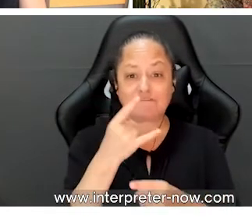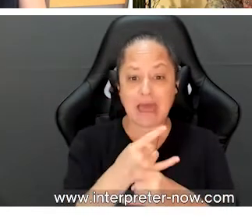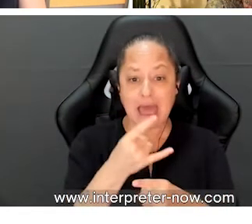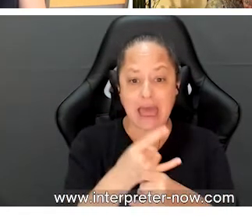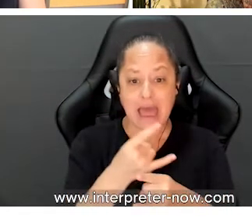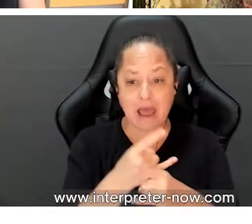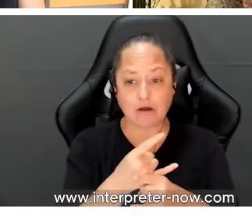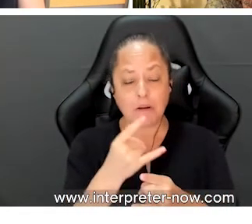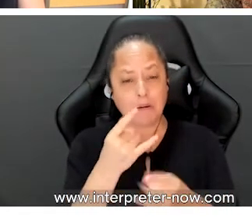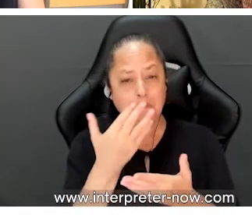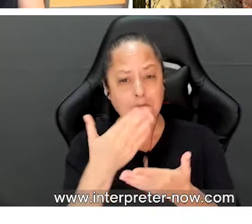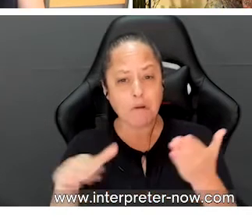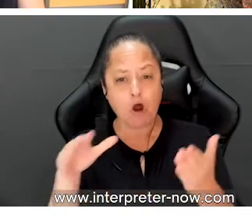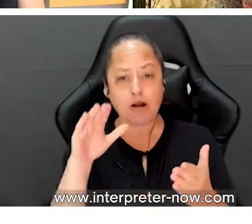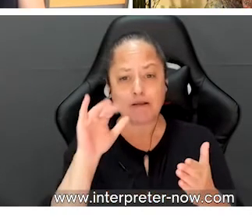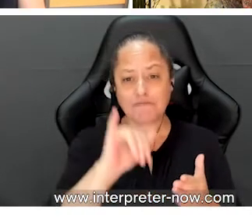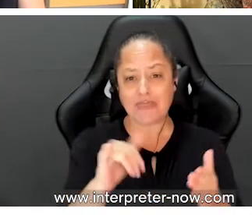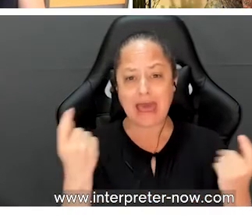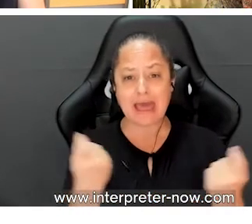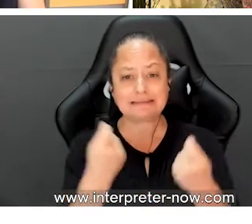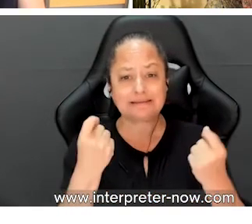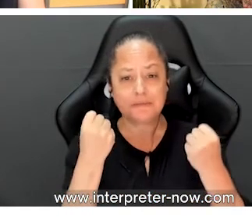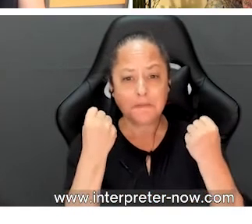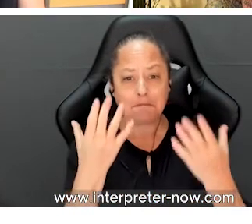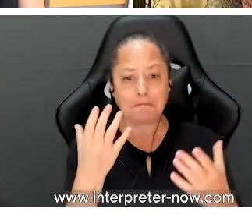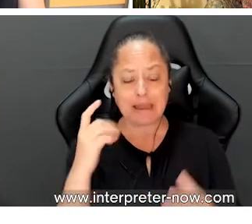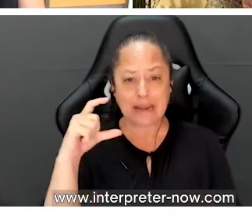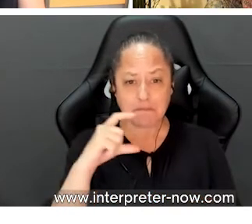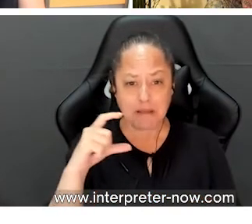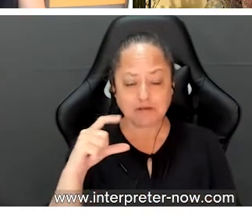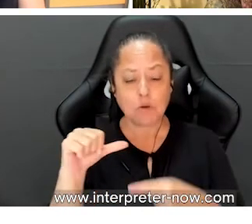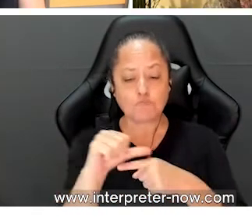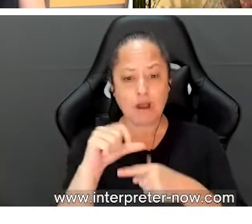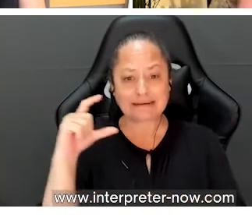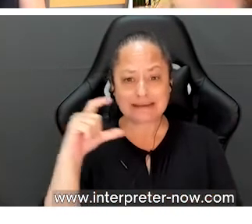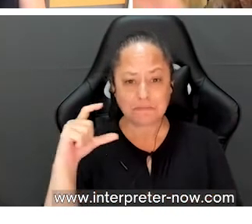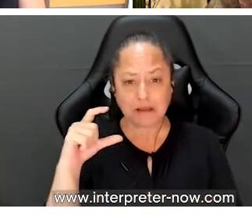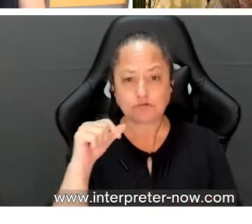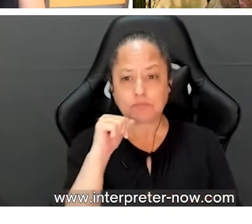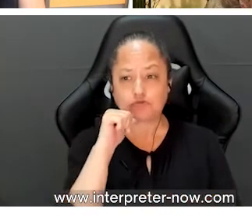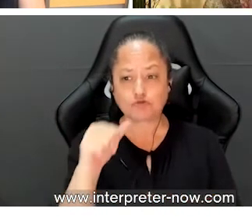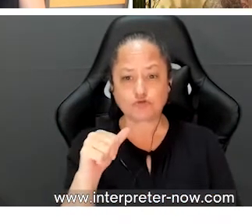Muslims, especially practicing Muslims, do not consume alcohol. This is not all Muslims.